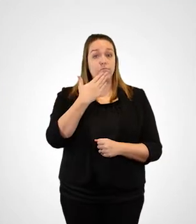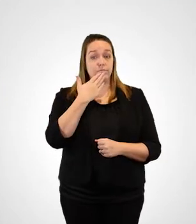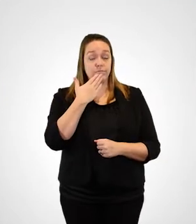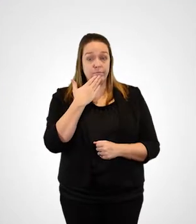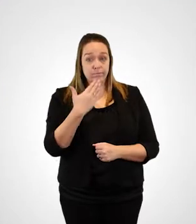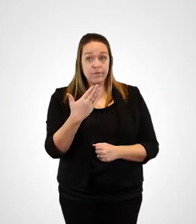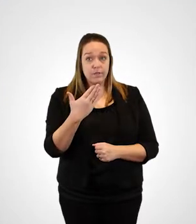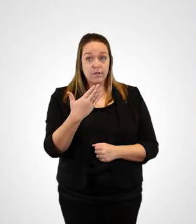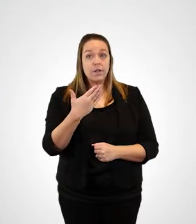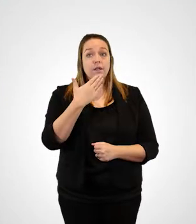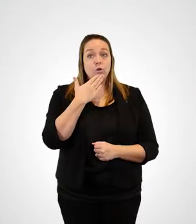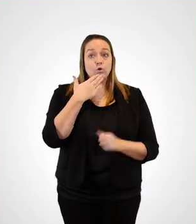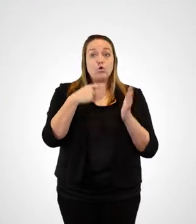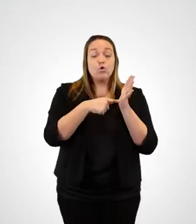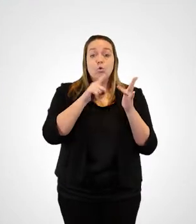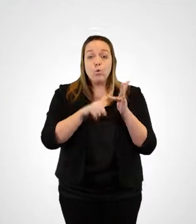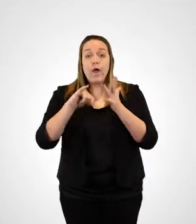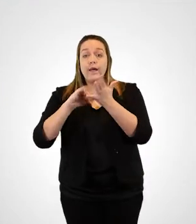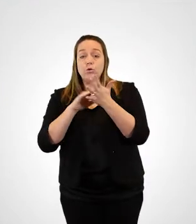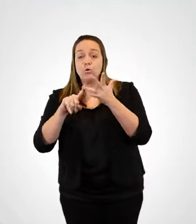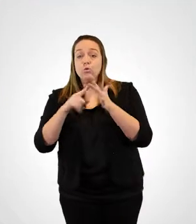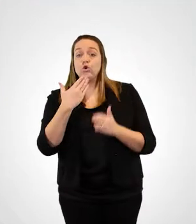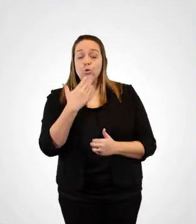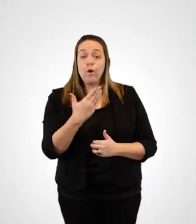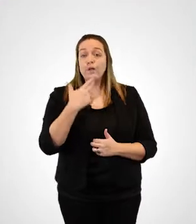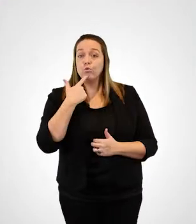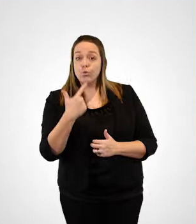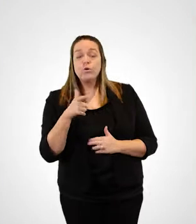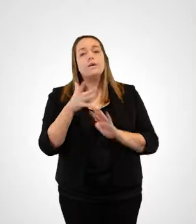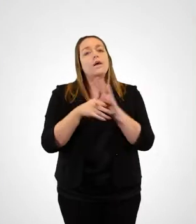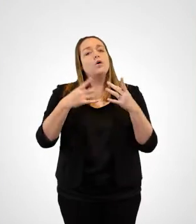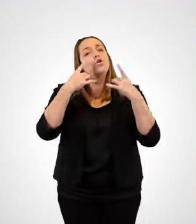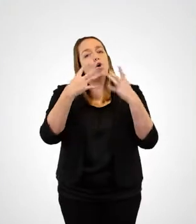with "two" and "shoe", that that's going to show the rhyme.